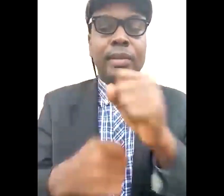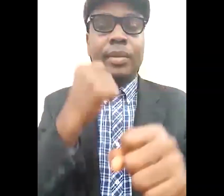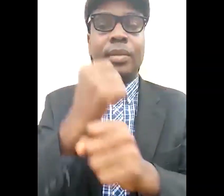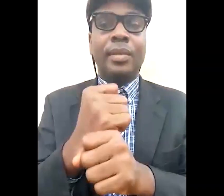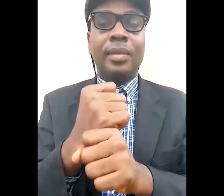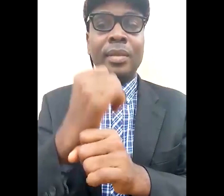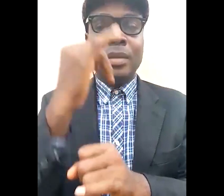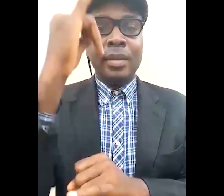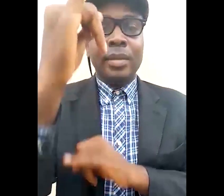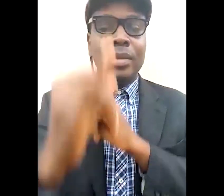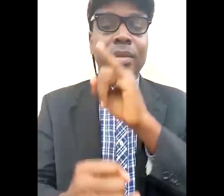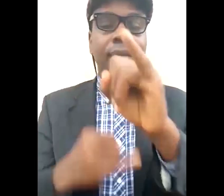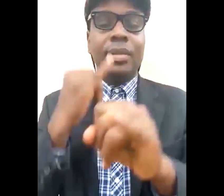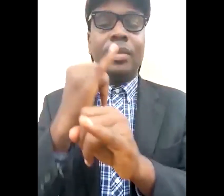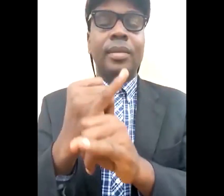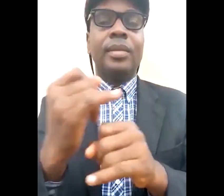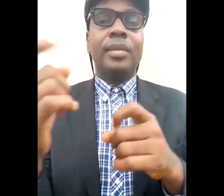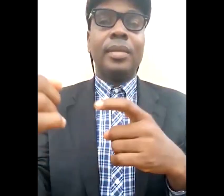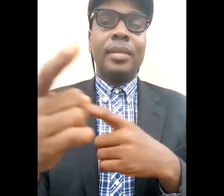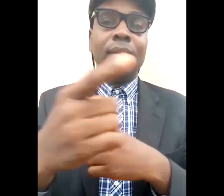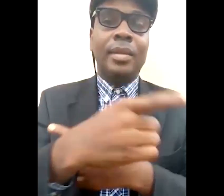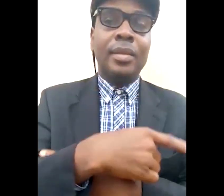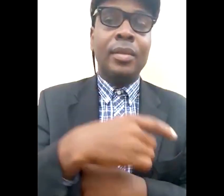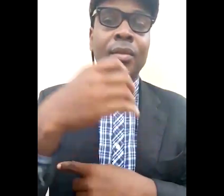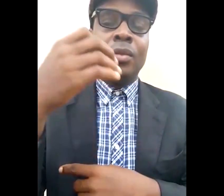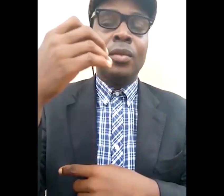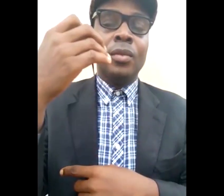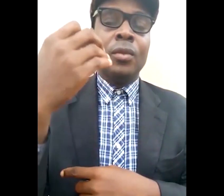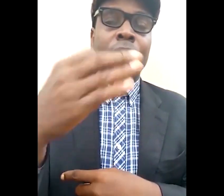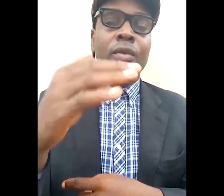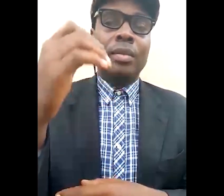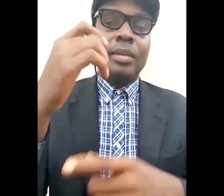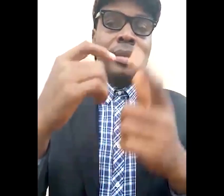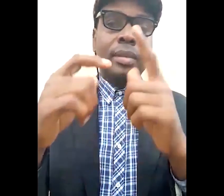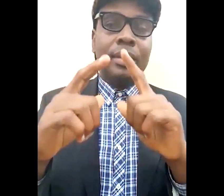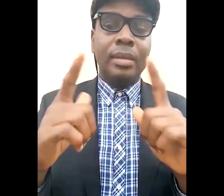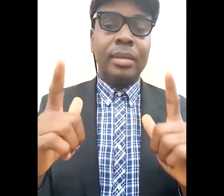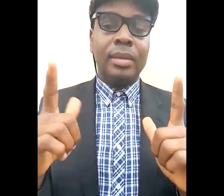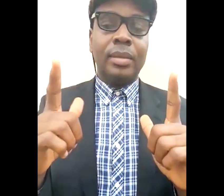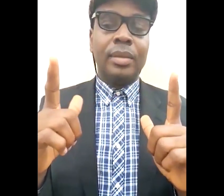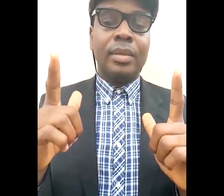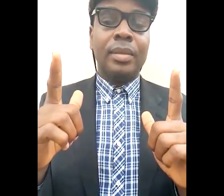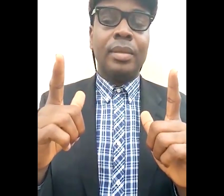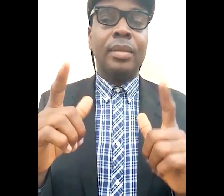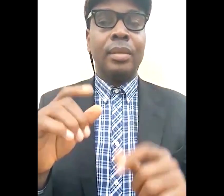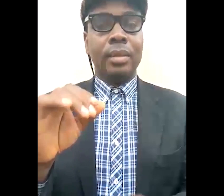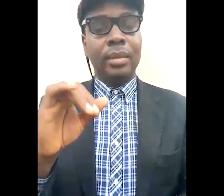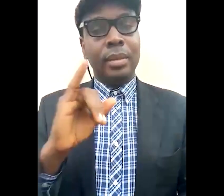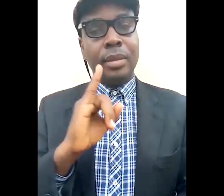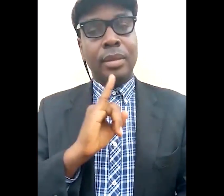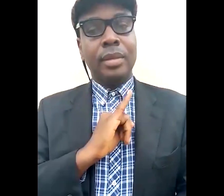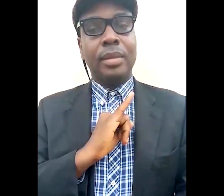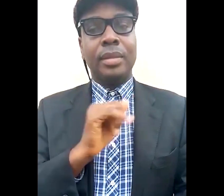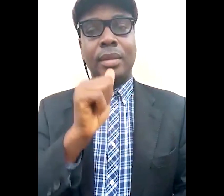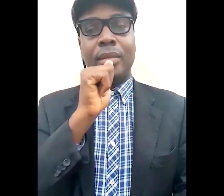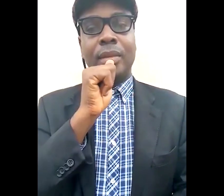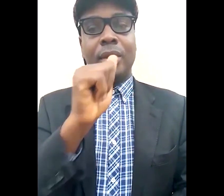issue the focus of this year’s International Day of Sign Languages.